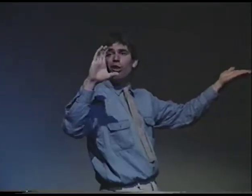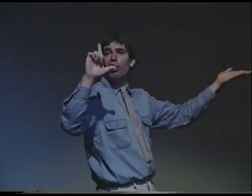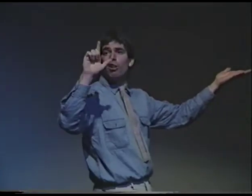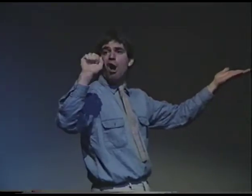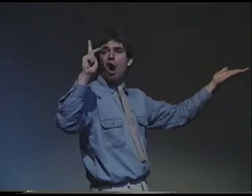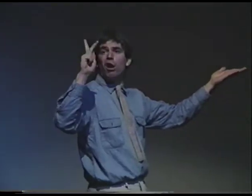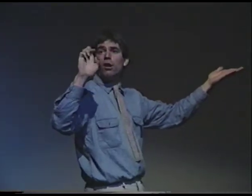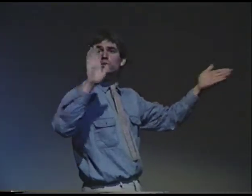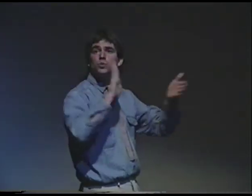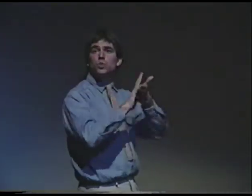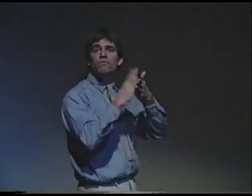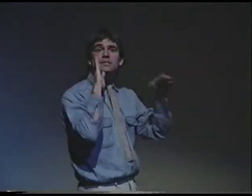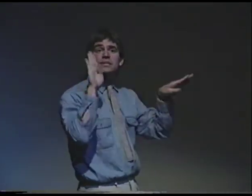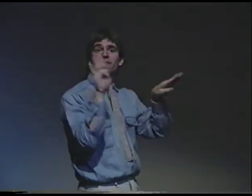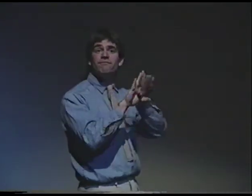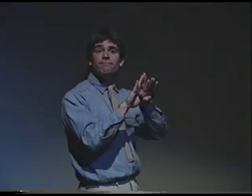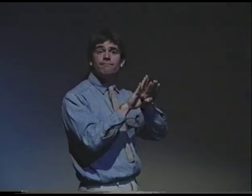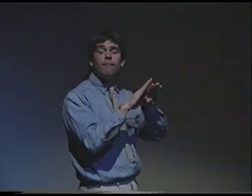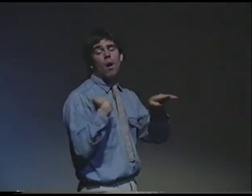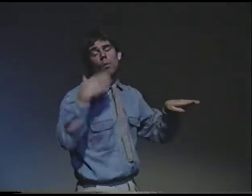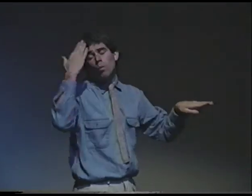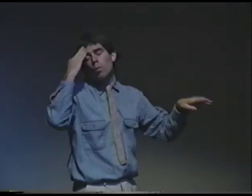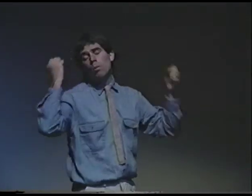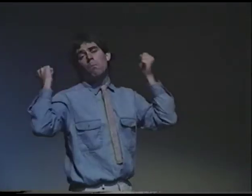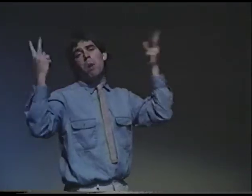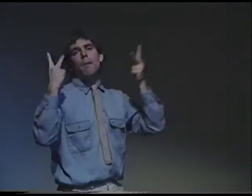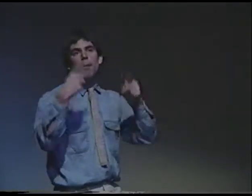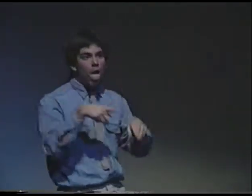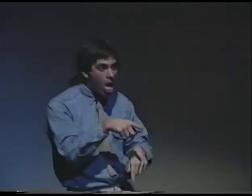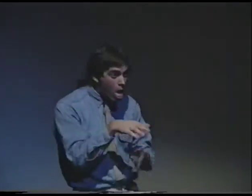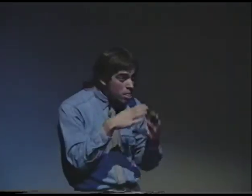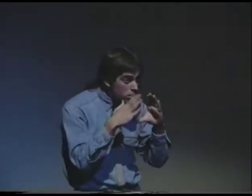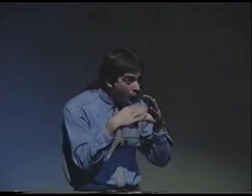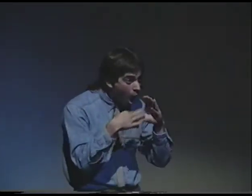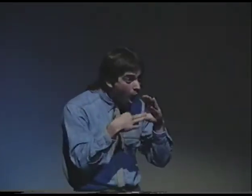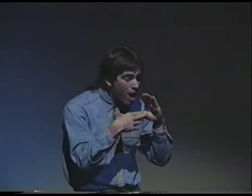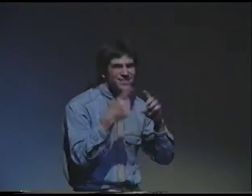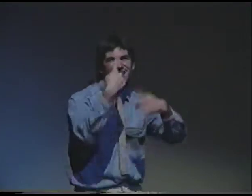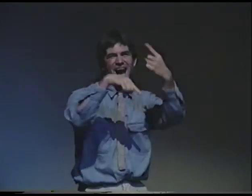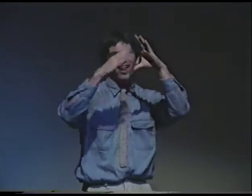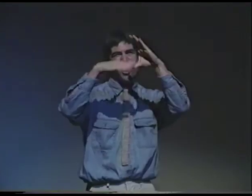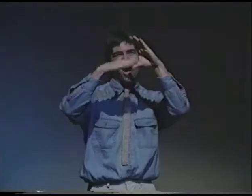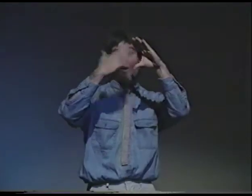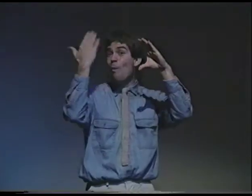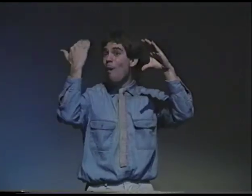so they put me into the Clarke School for the Deaf. I know a lot of people say, Clarke School?